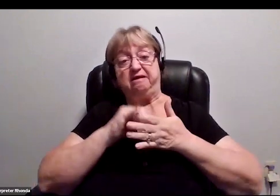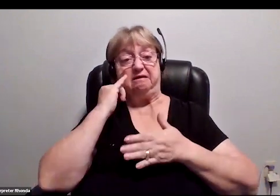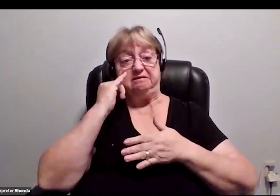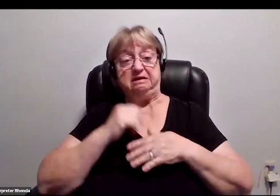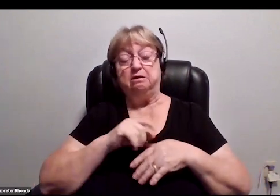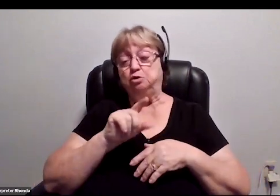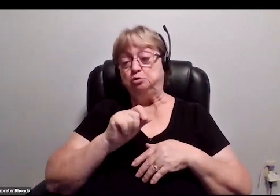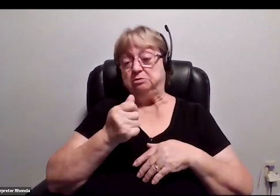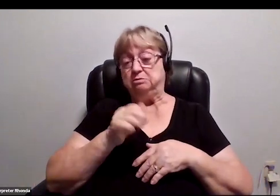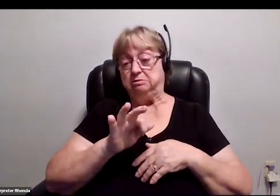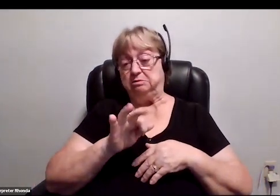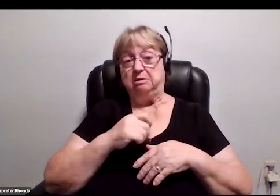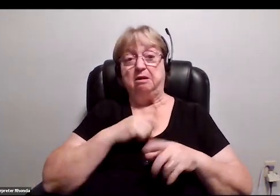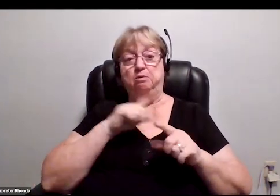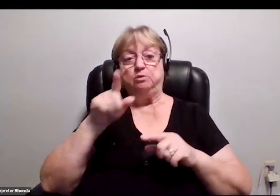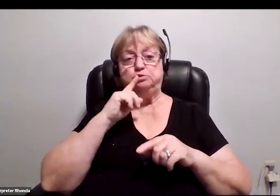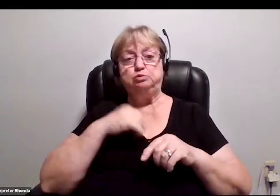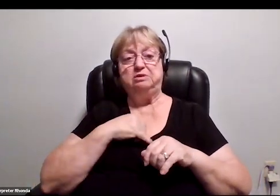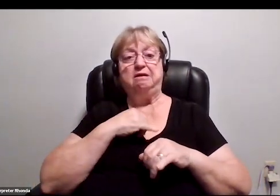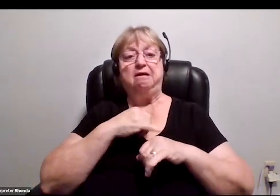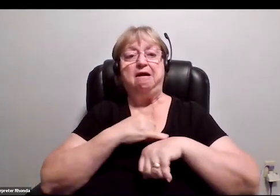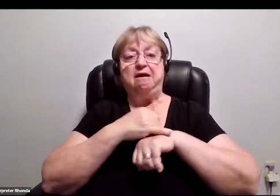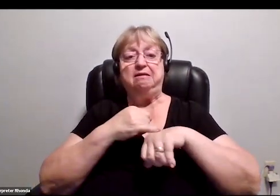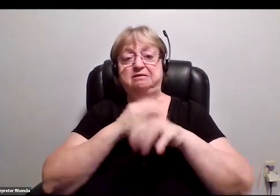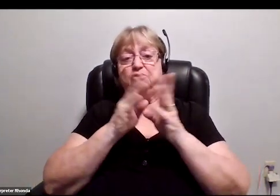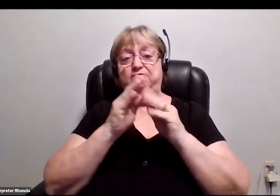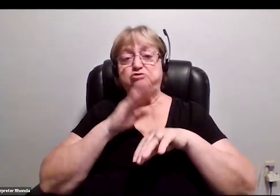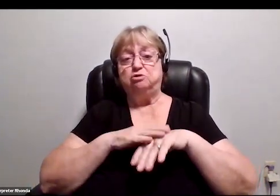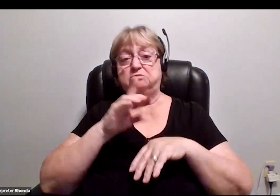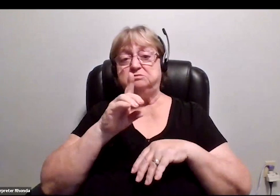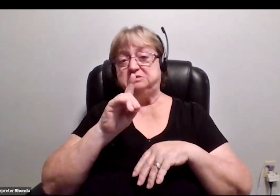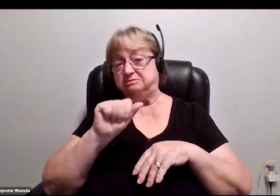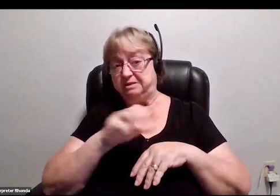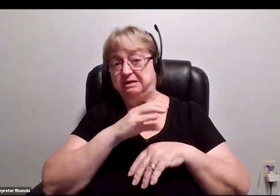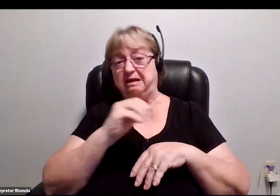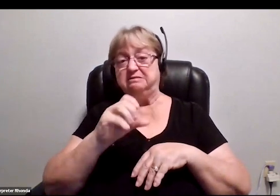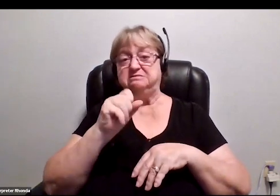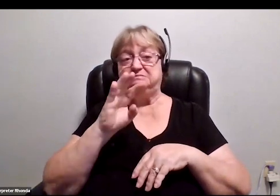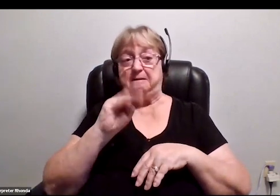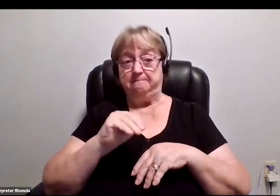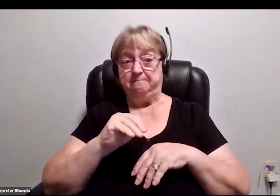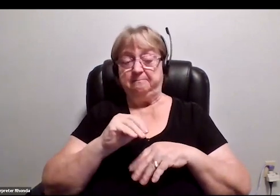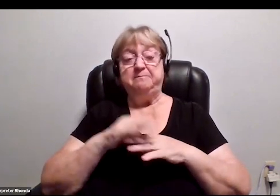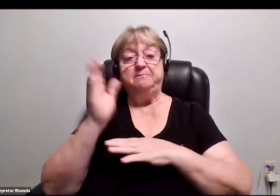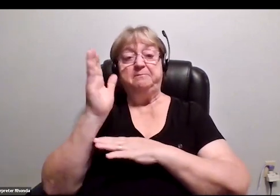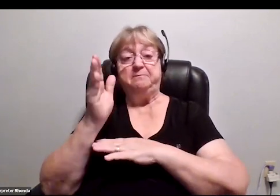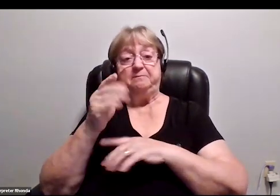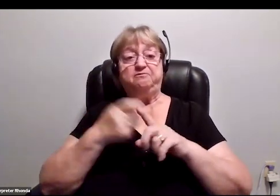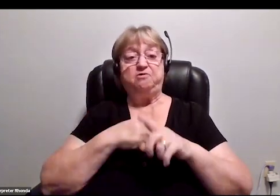I went to the ISLAND Conference on Disability and STEM. There was a presentation by Tom Grushka and Dr. April Hill,